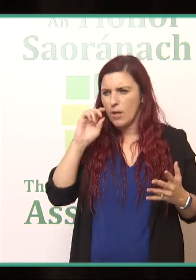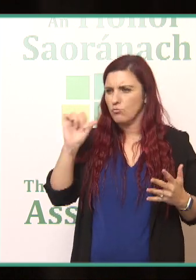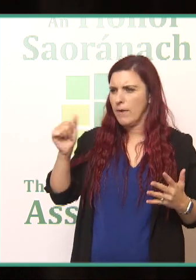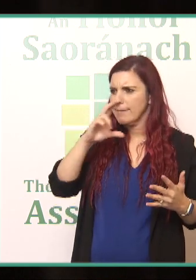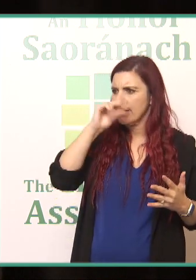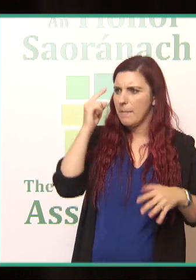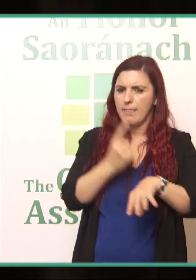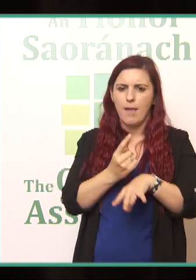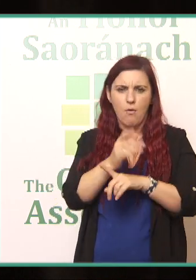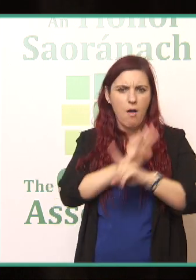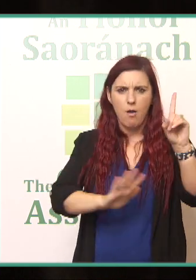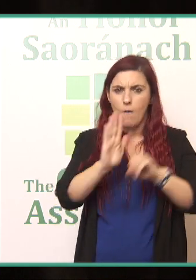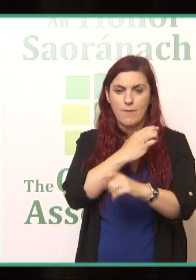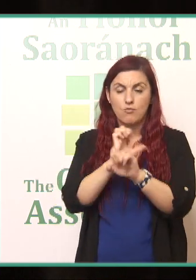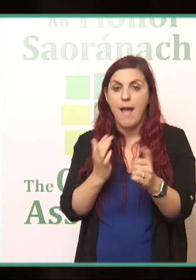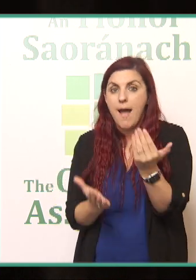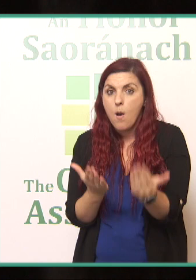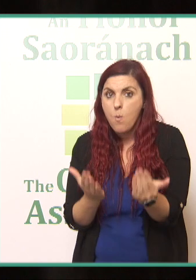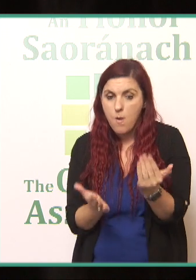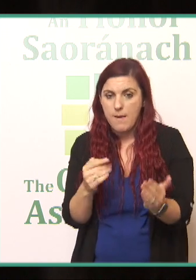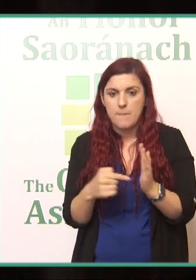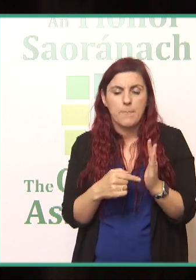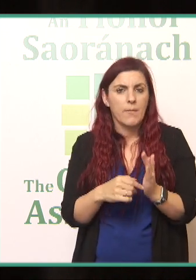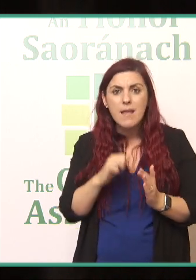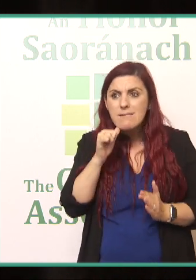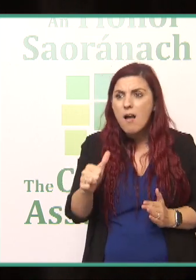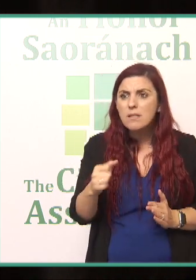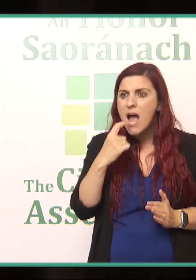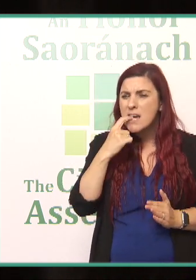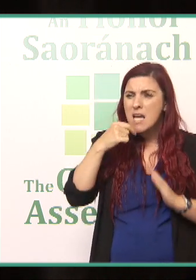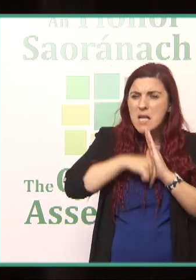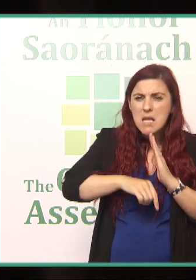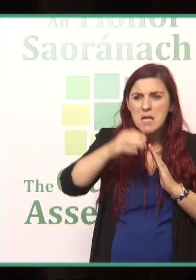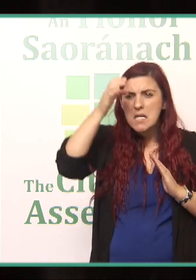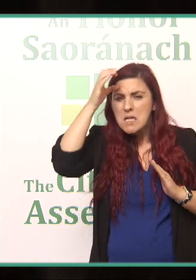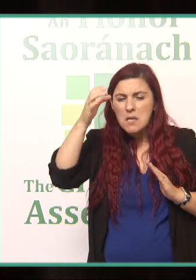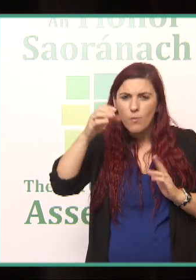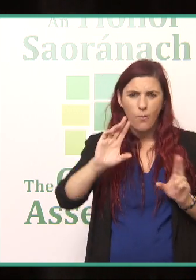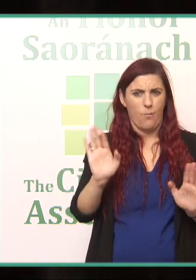over the country as to how we do it you know it's not rocket science we know how to do it we know